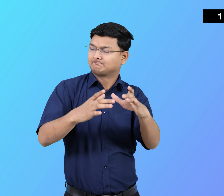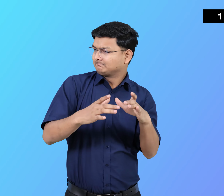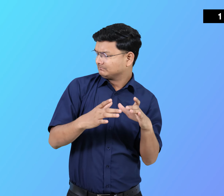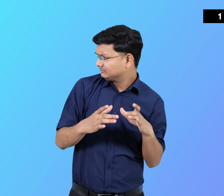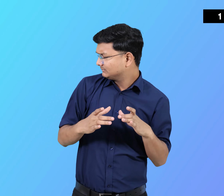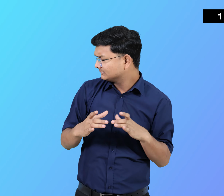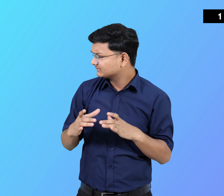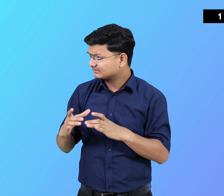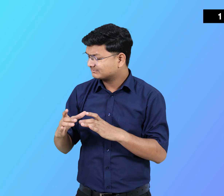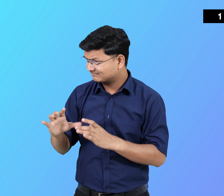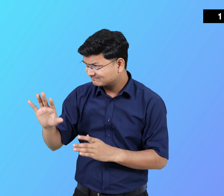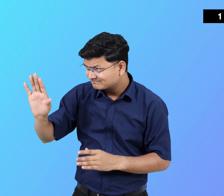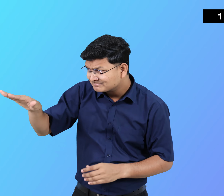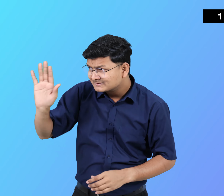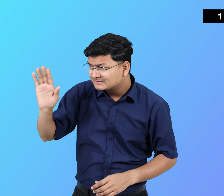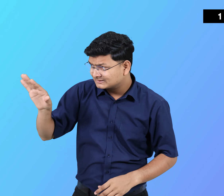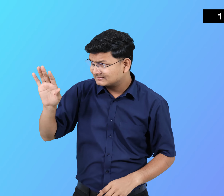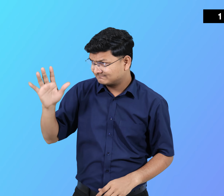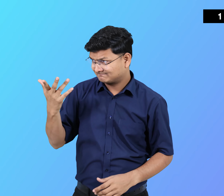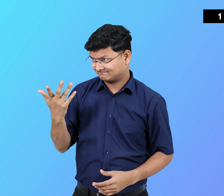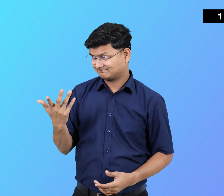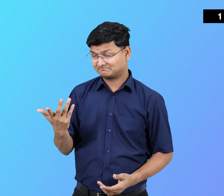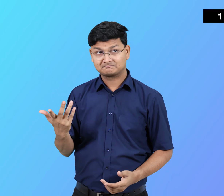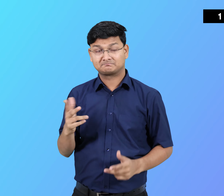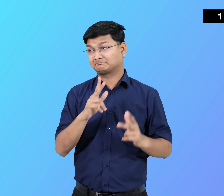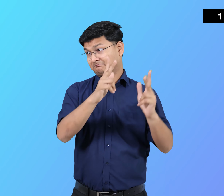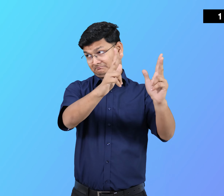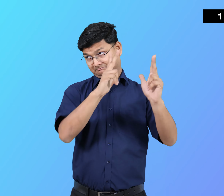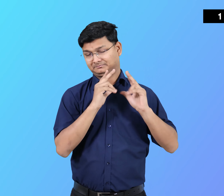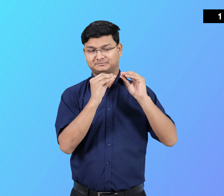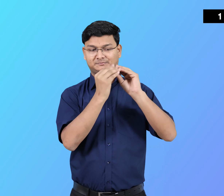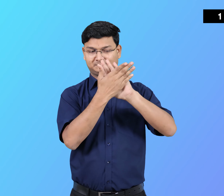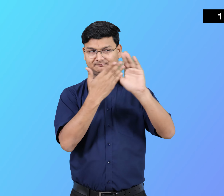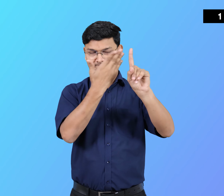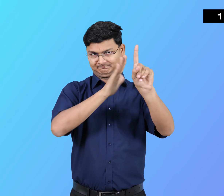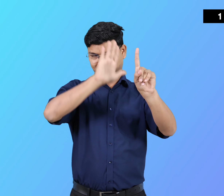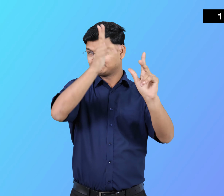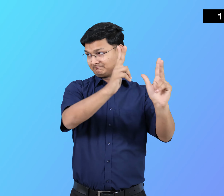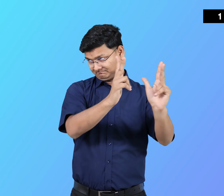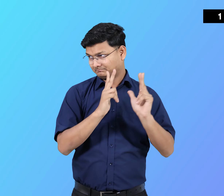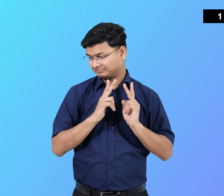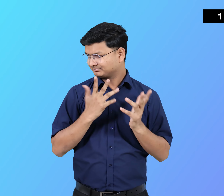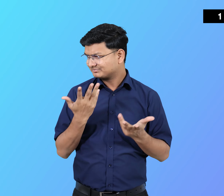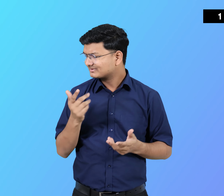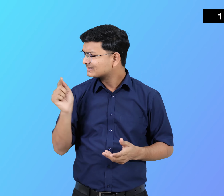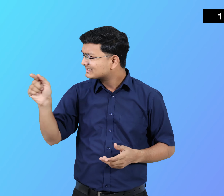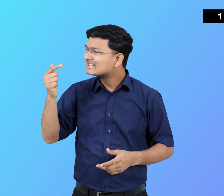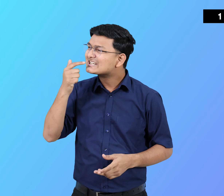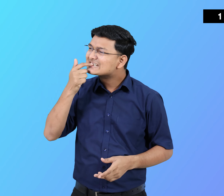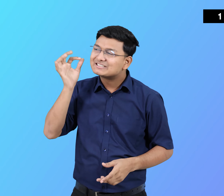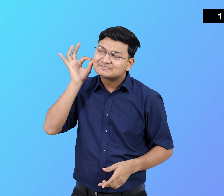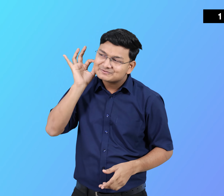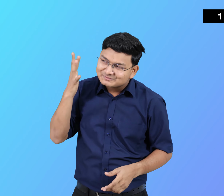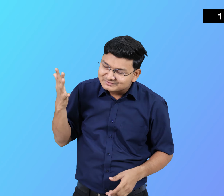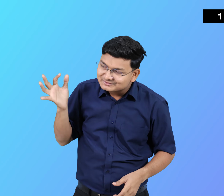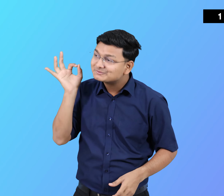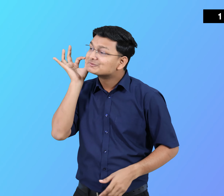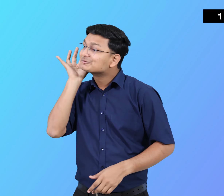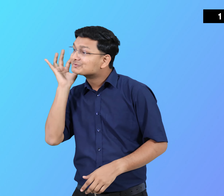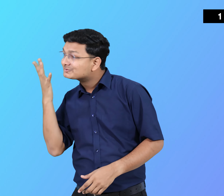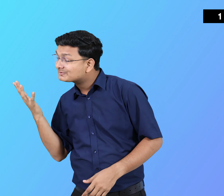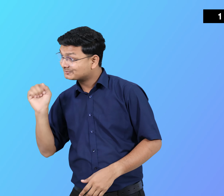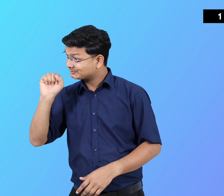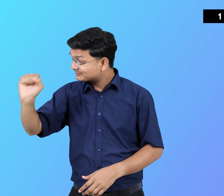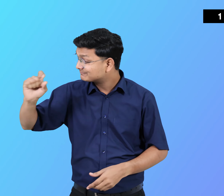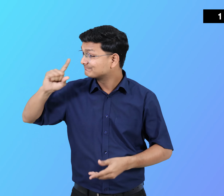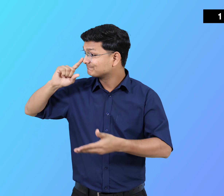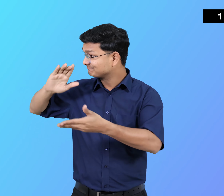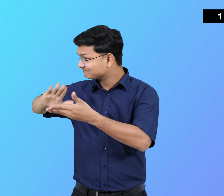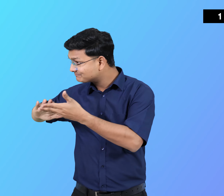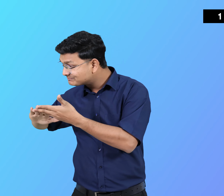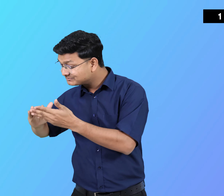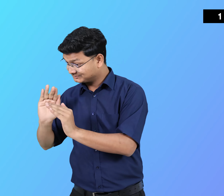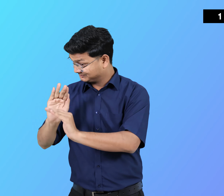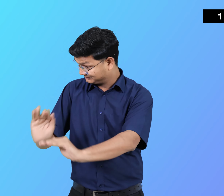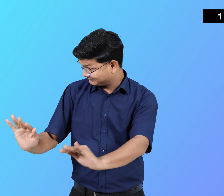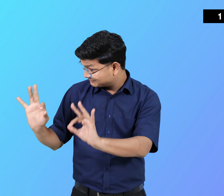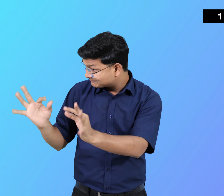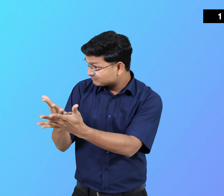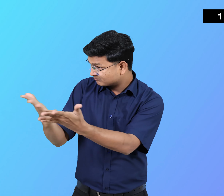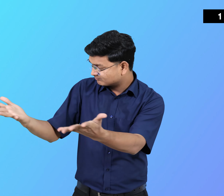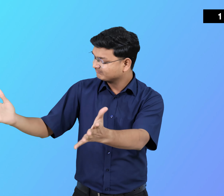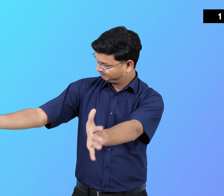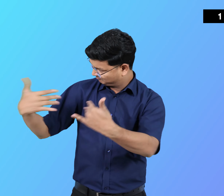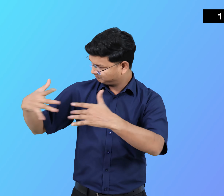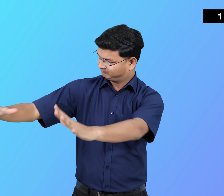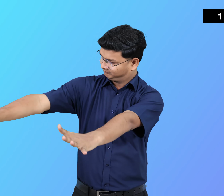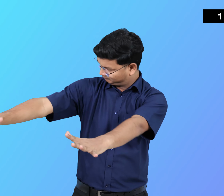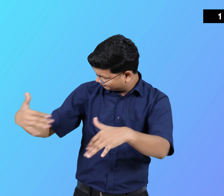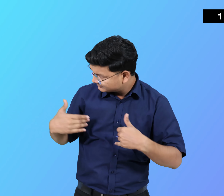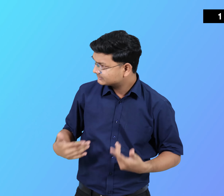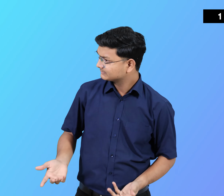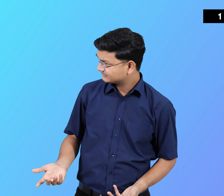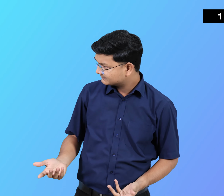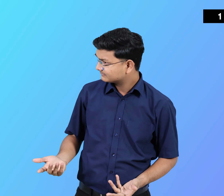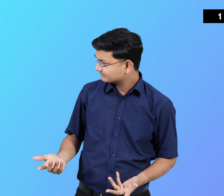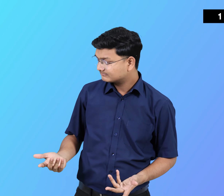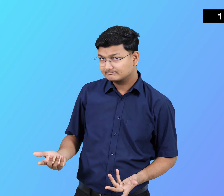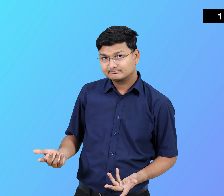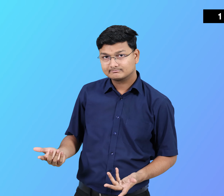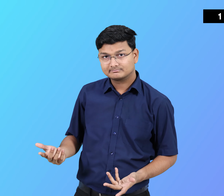The message was, “Ben-Hadad says, ‘Your silver and your gold are mine, and so are the best of your wives and children.’”